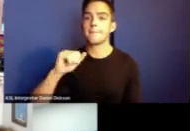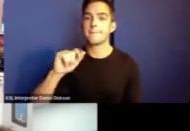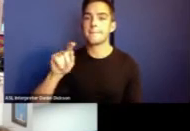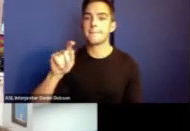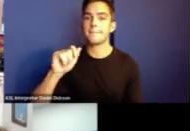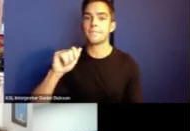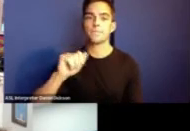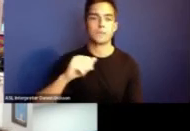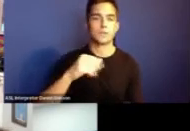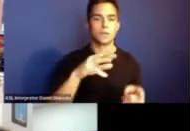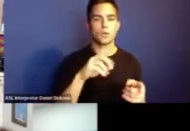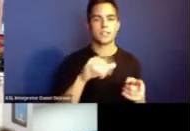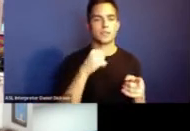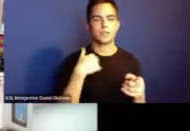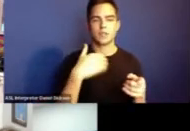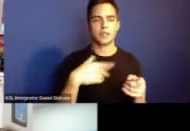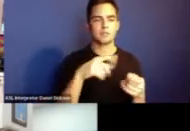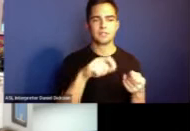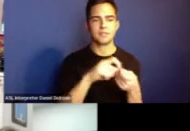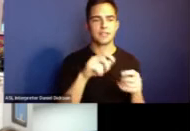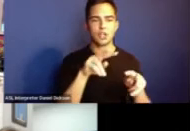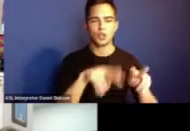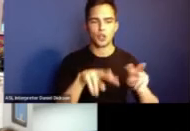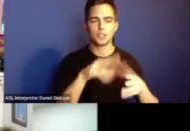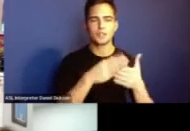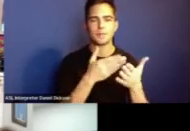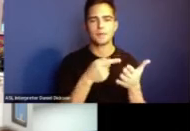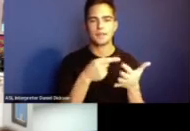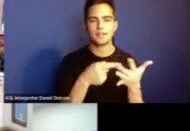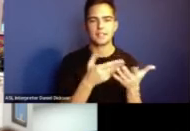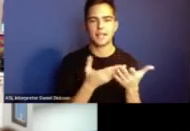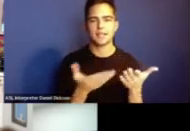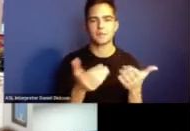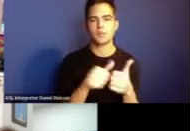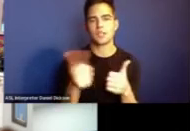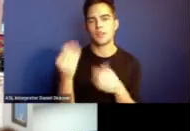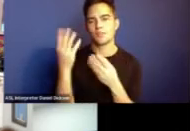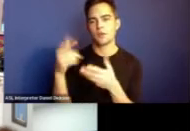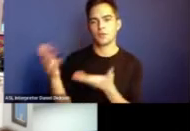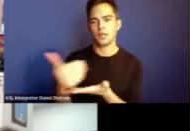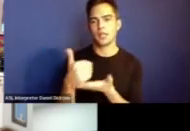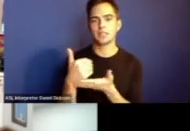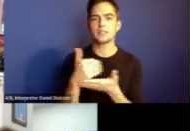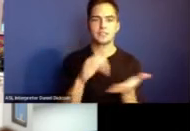Wendy Harrold: We haven't specifically looked at some of these items with the other data that we collect. So that's definitely something on our